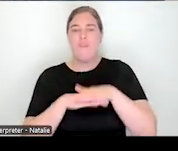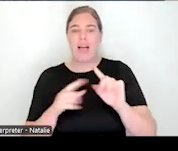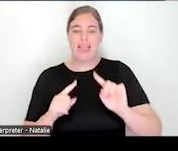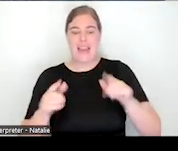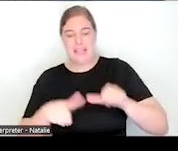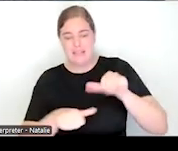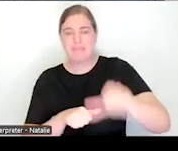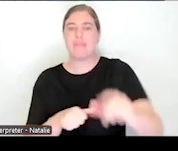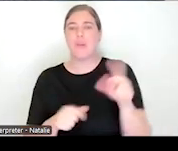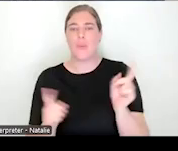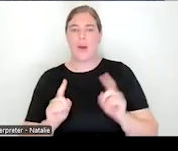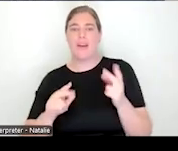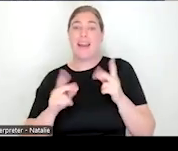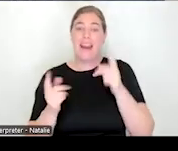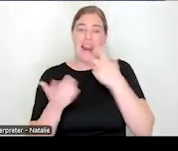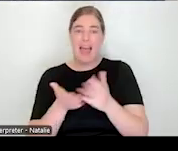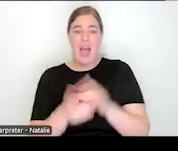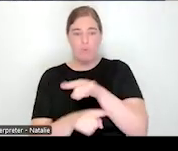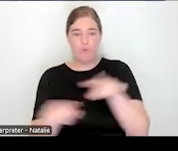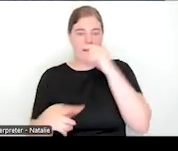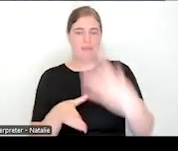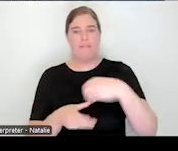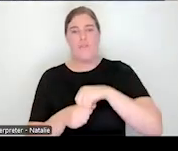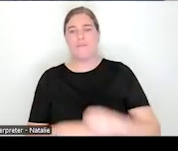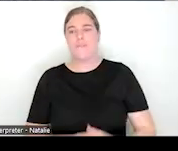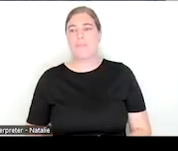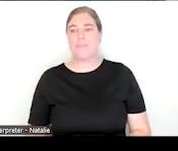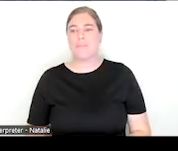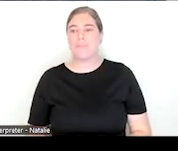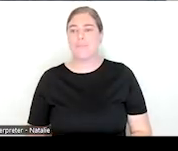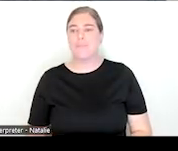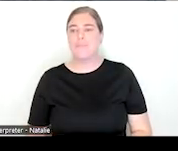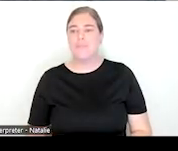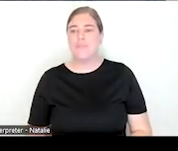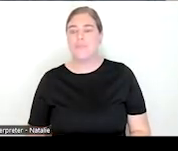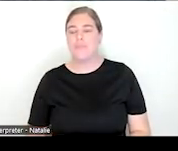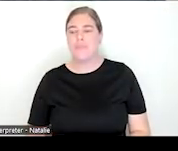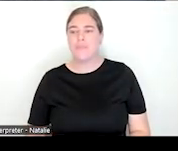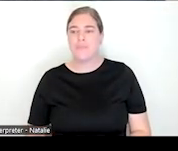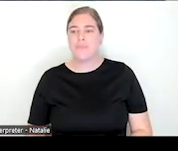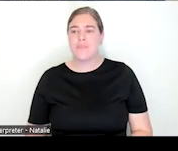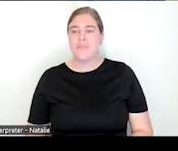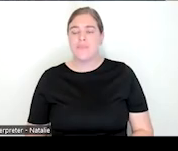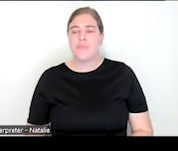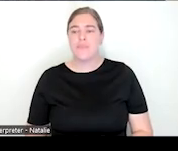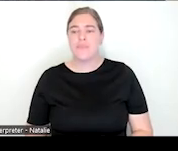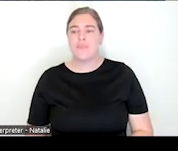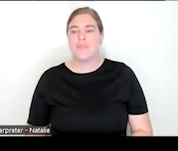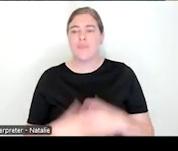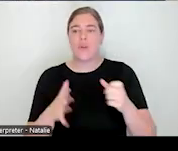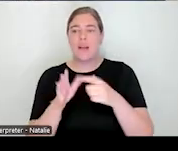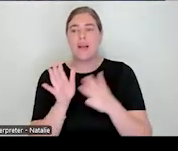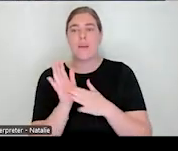and how people can get involved. Camilla. >> I'm going to break script and make a comment